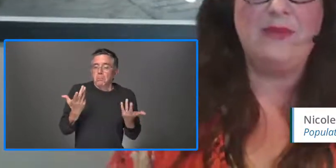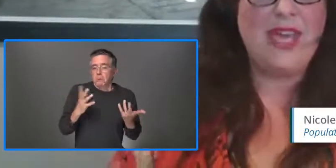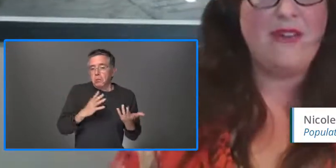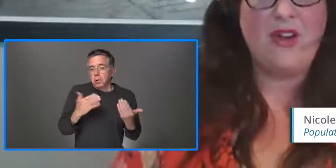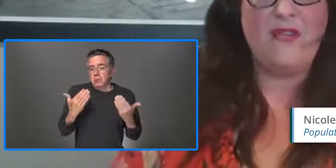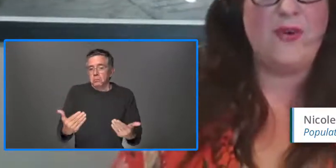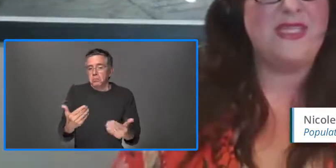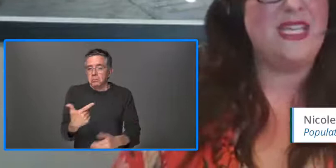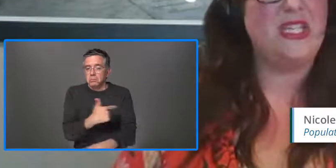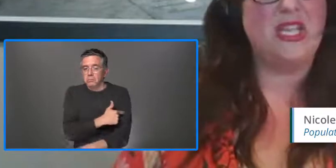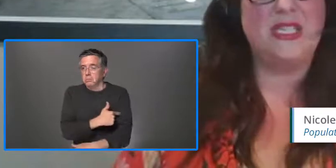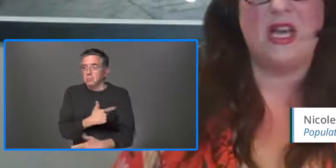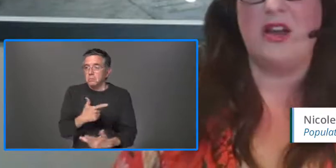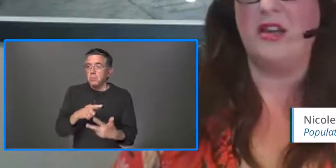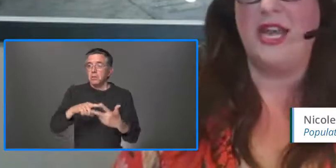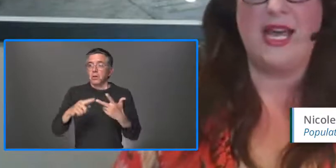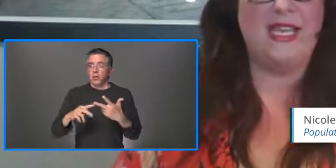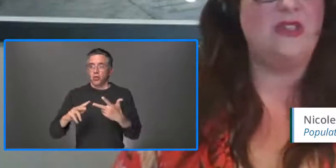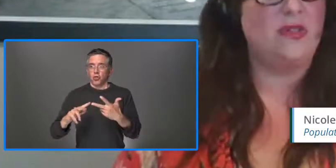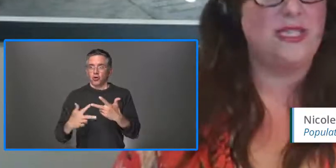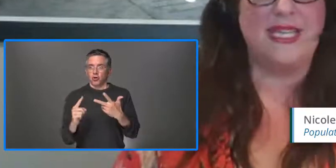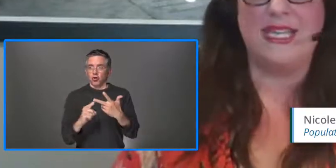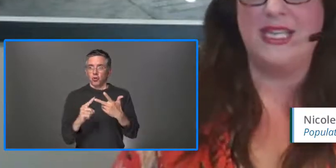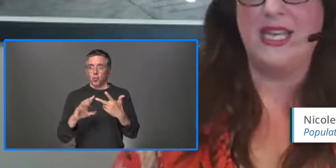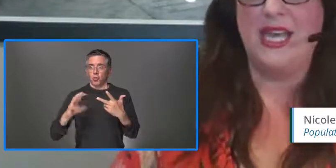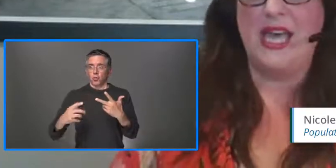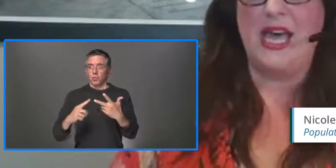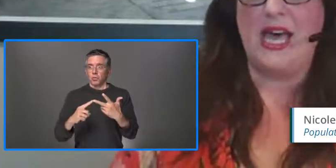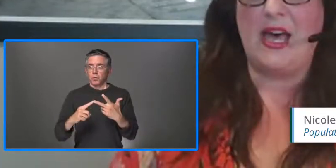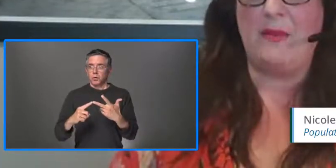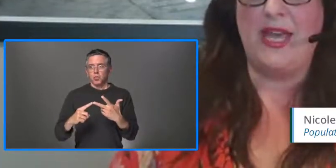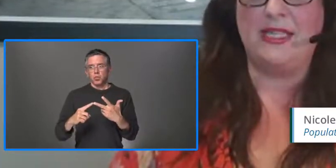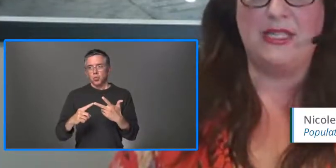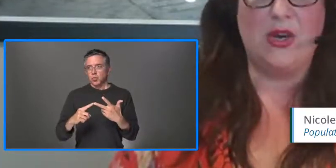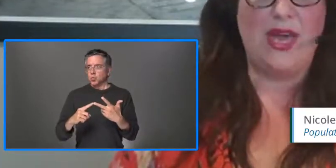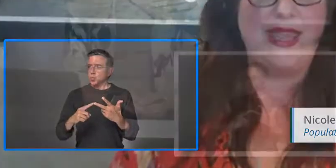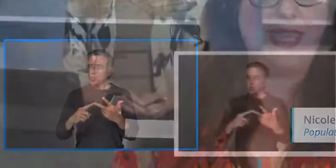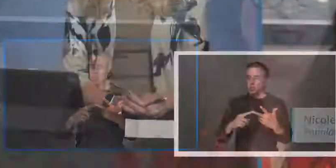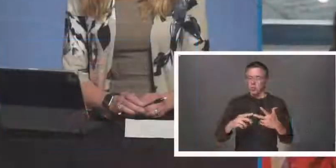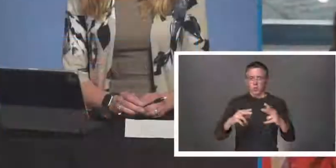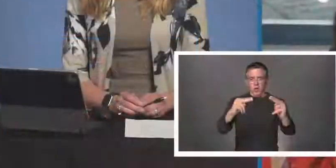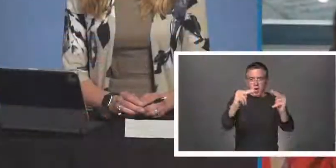And then we have our folks that just are not interested. And so I think that those